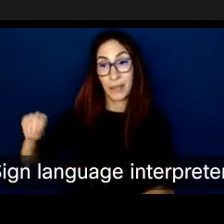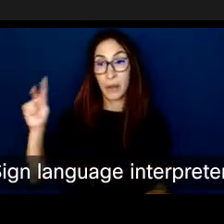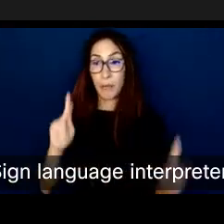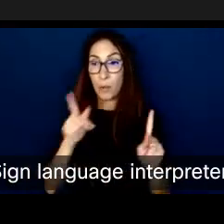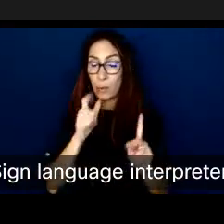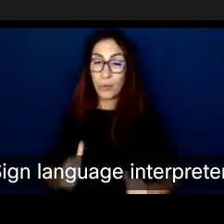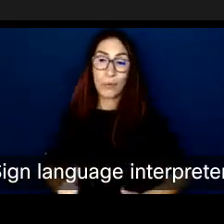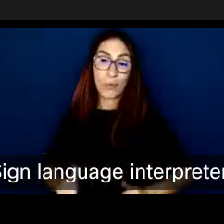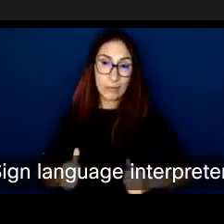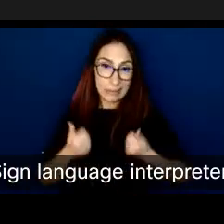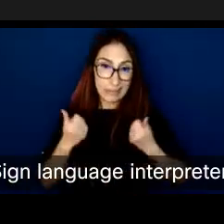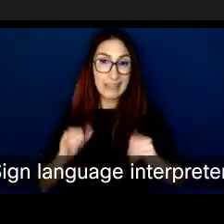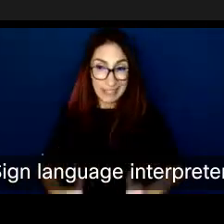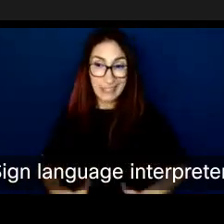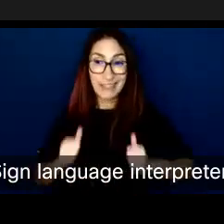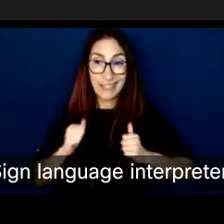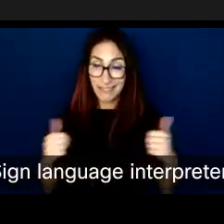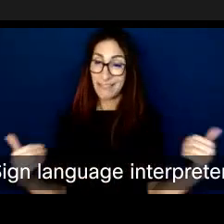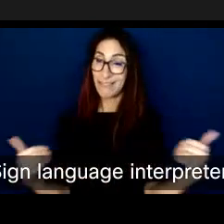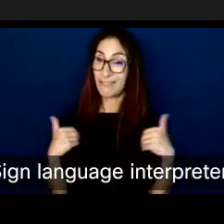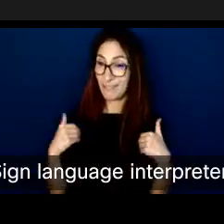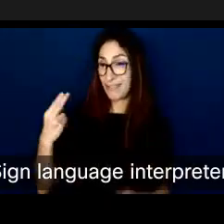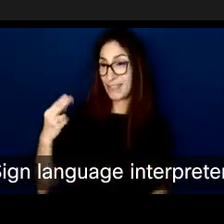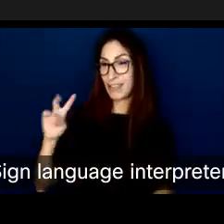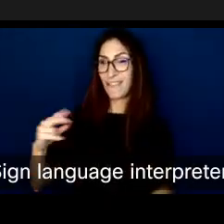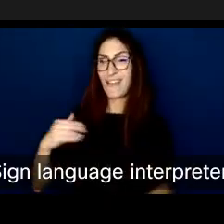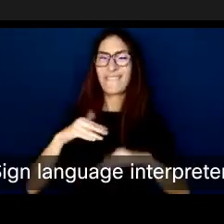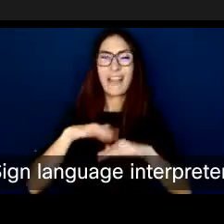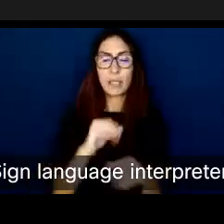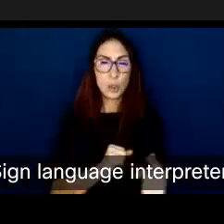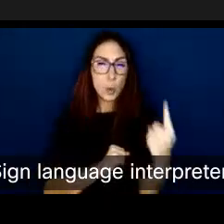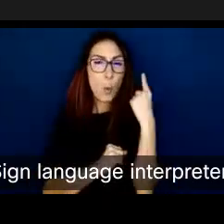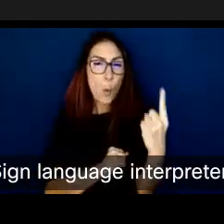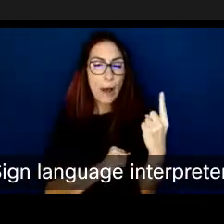least one age related medical condition such as cancer or